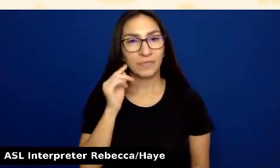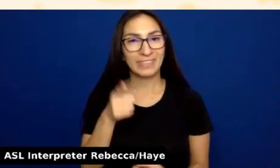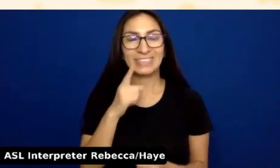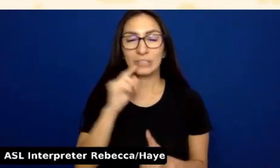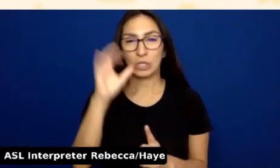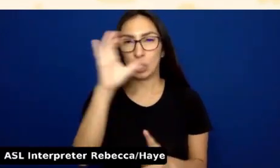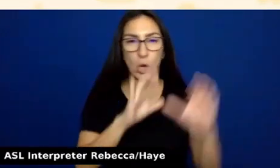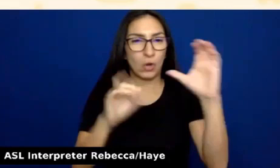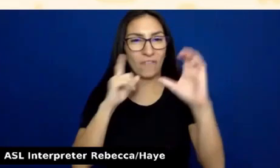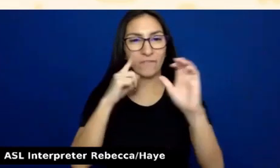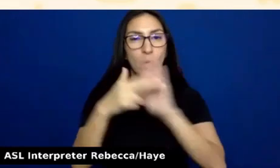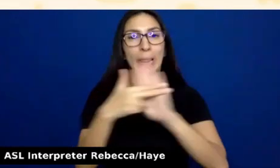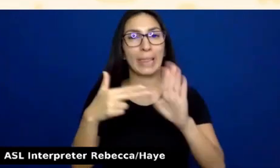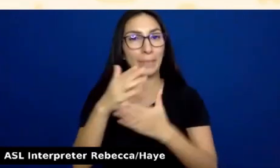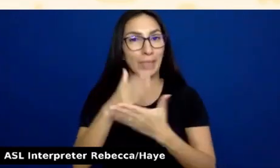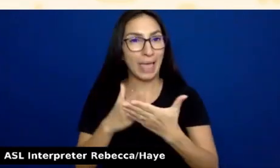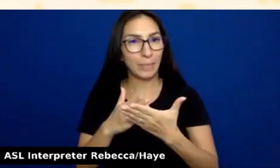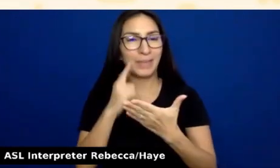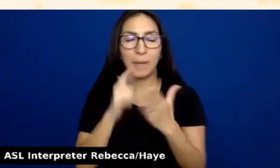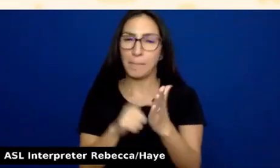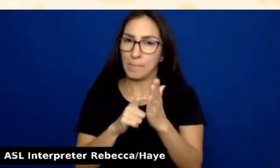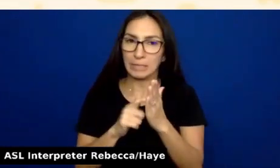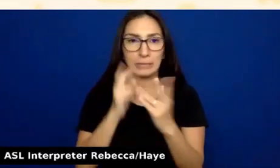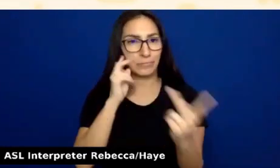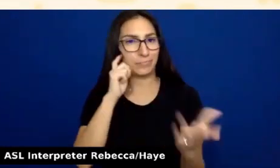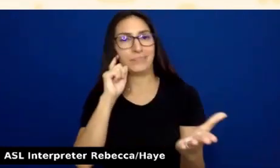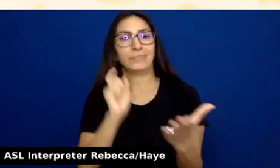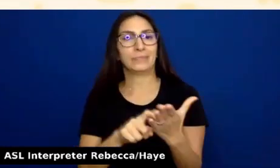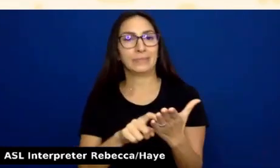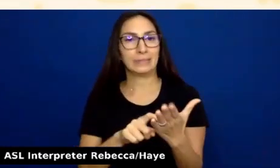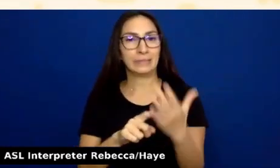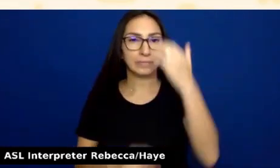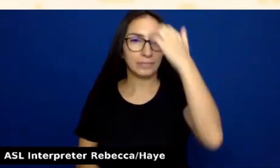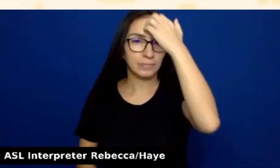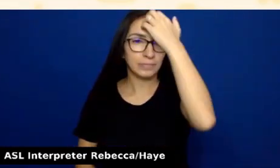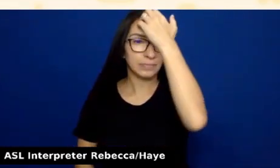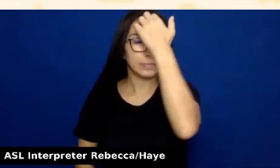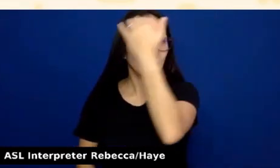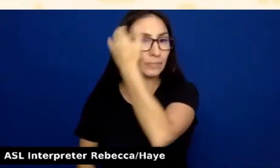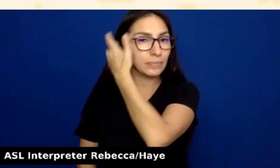Here we can see that on the Divi theme, there is a label element